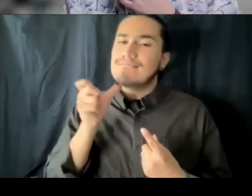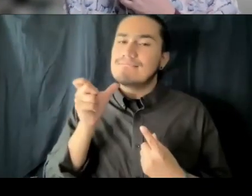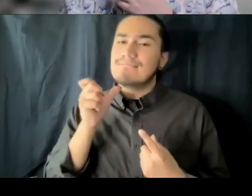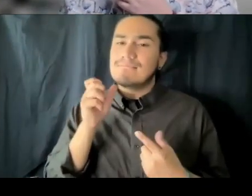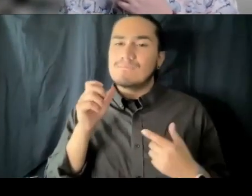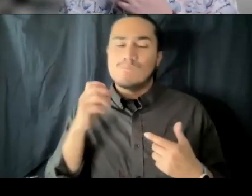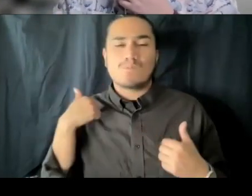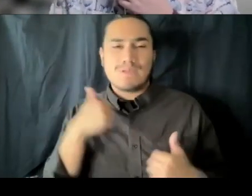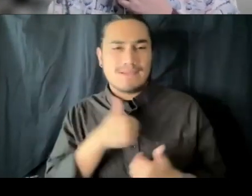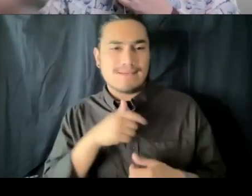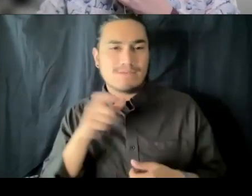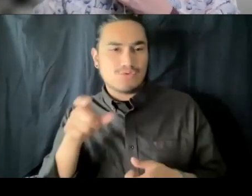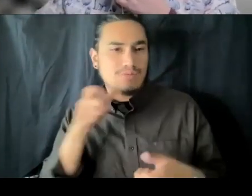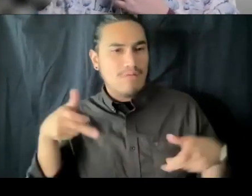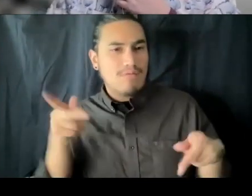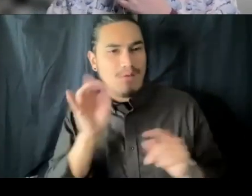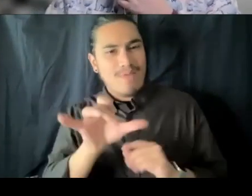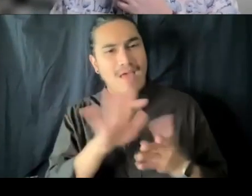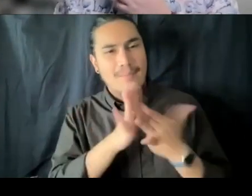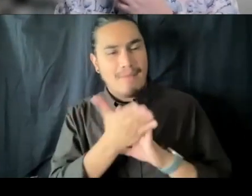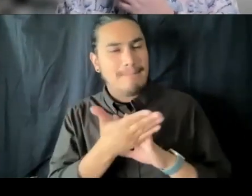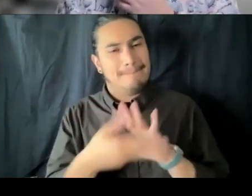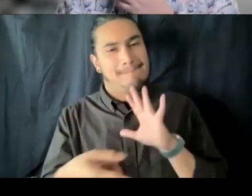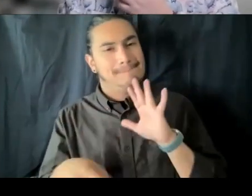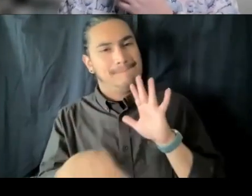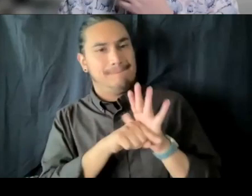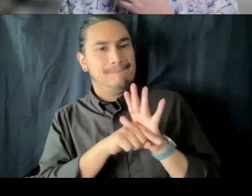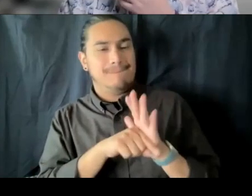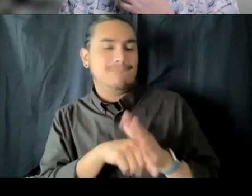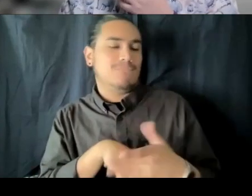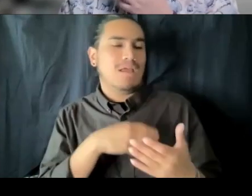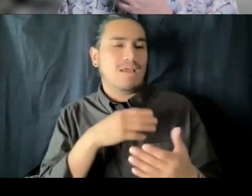automatically keep us from services when we can.